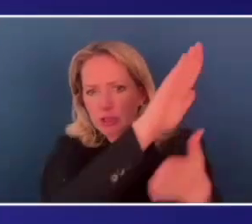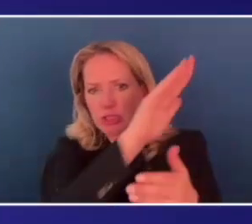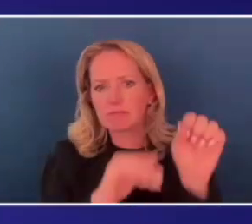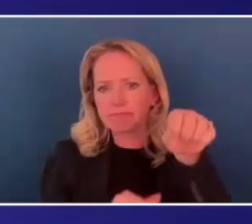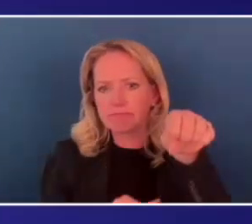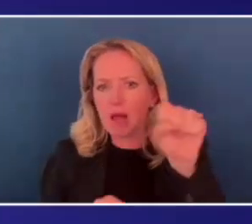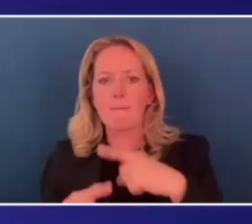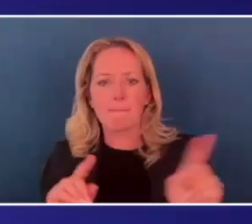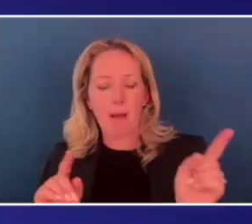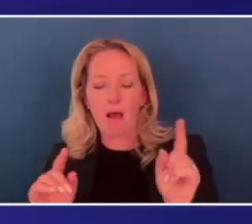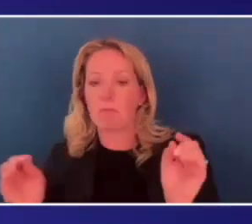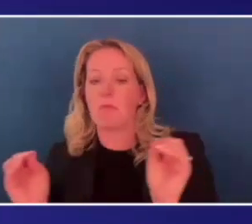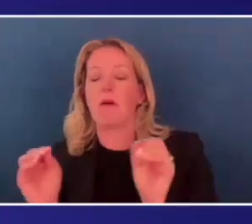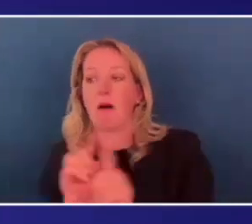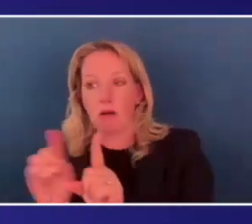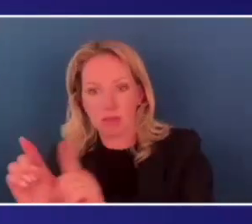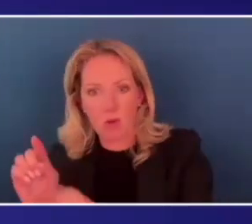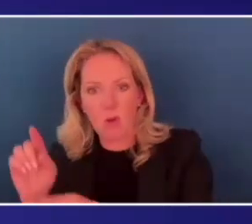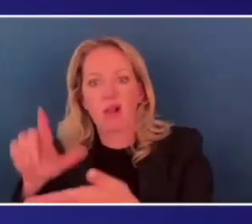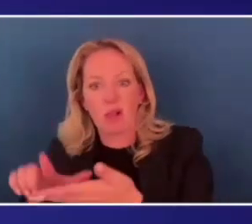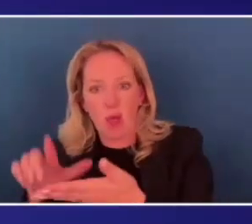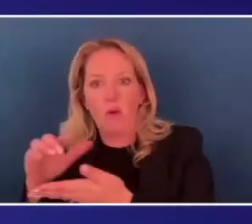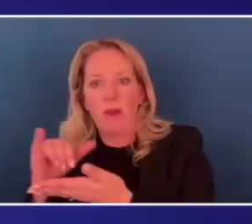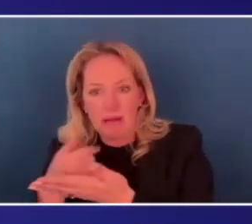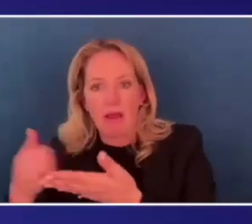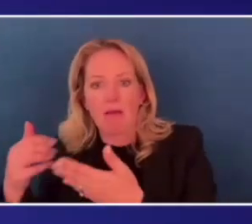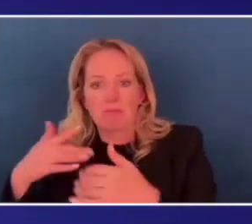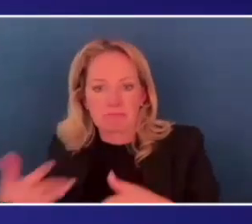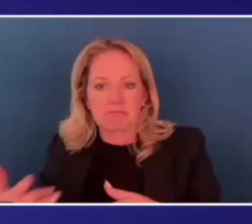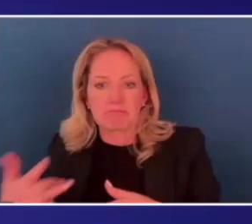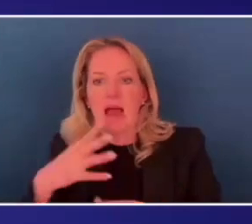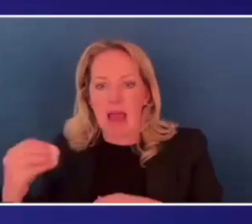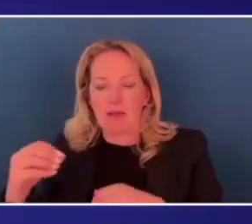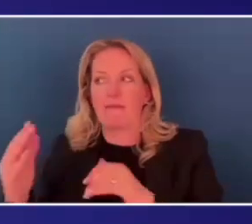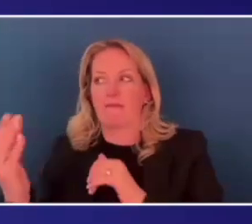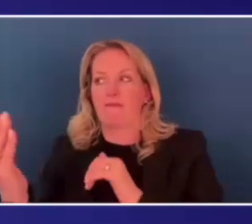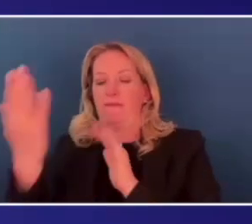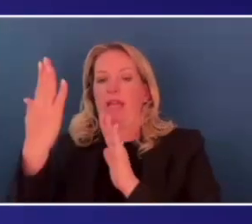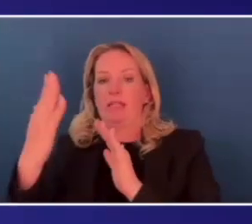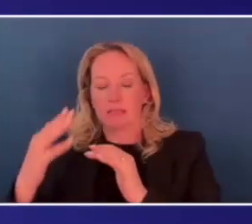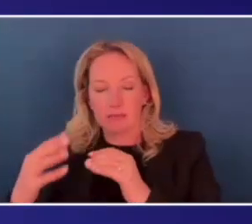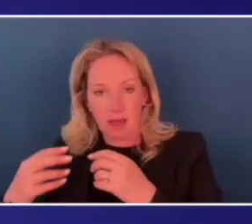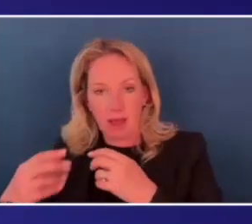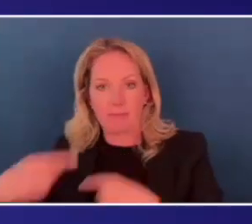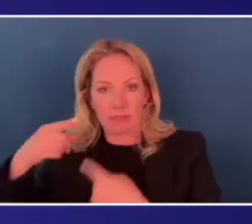To that end, we asked the department to consider a shorter timeline to forgiveness under IDR for small-balanced borrowers.